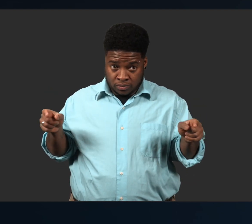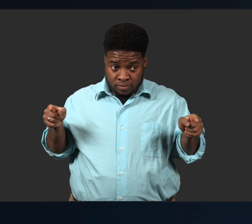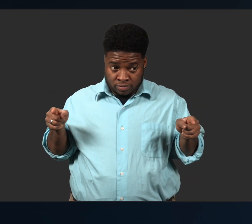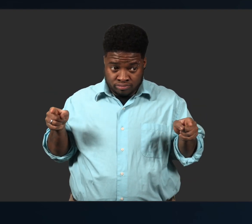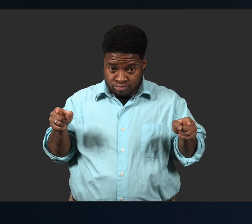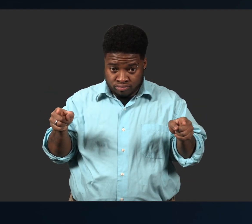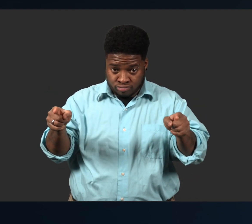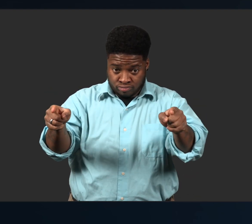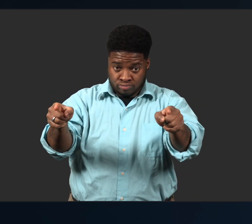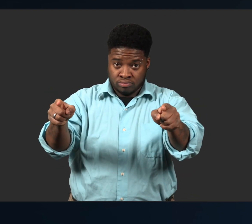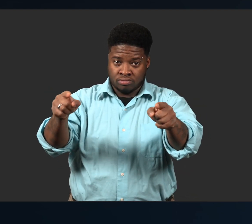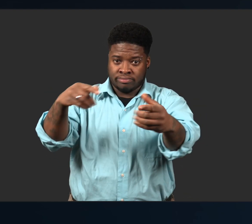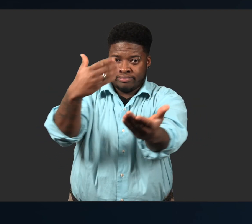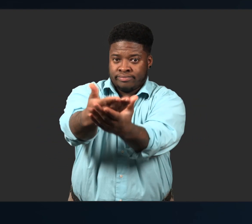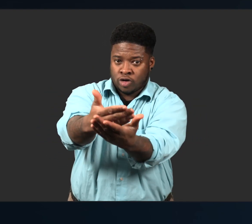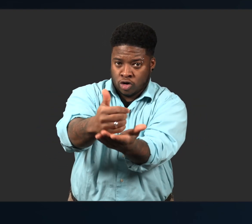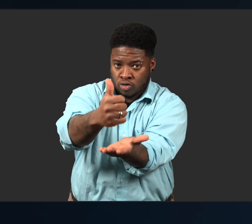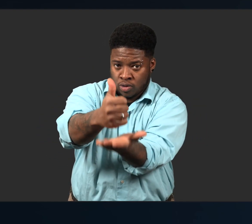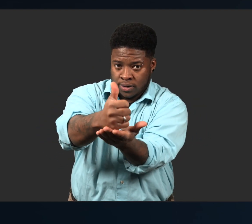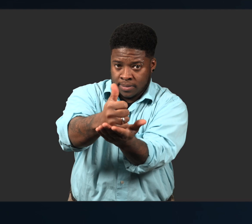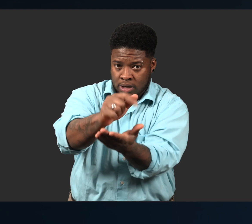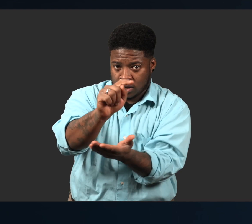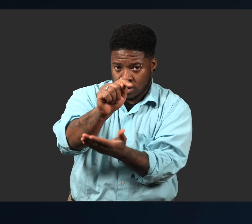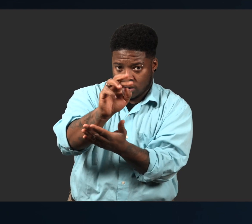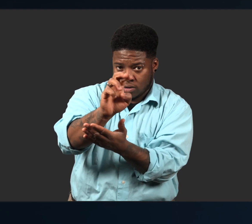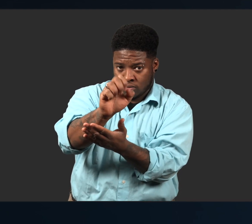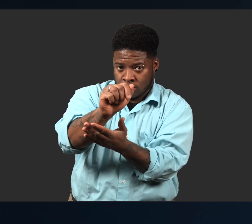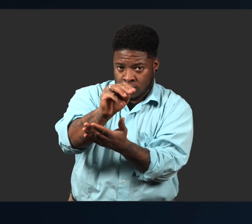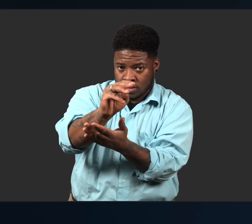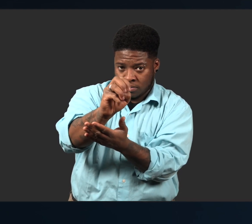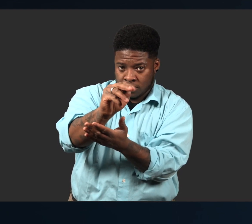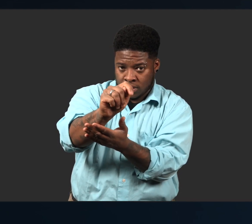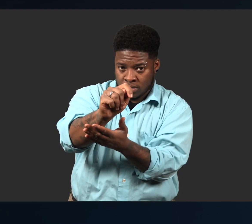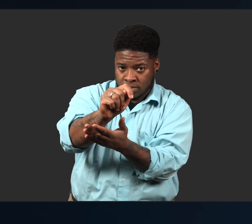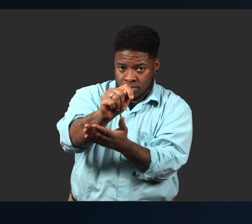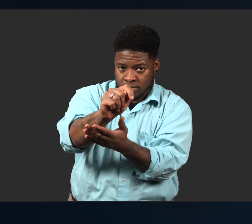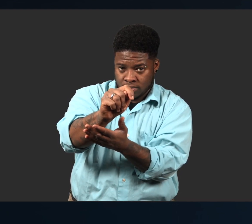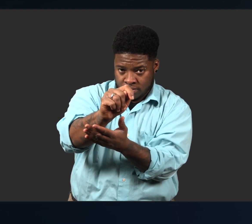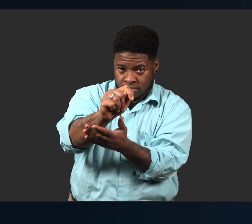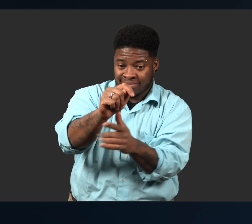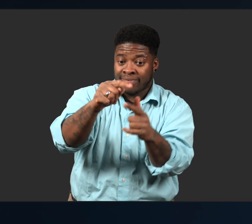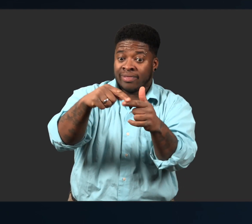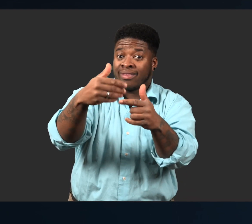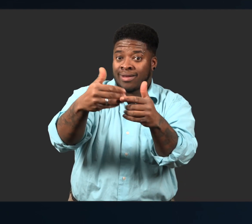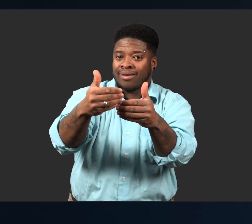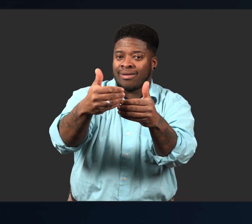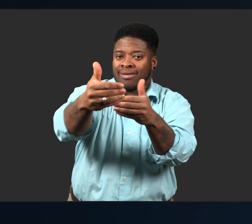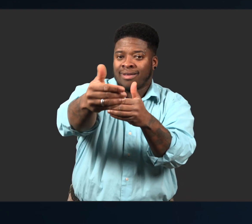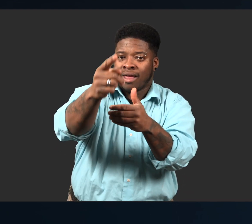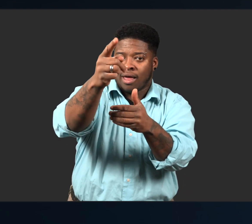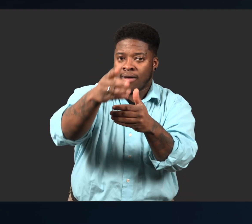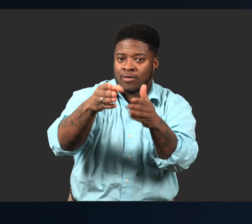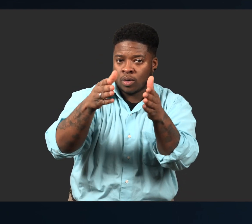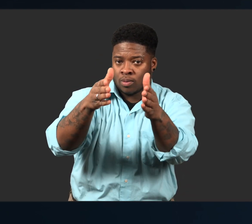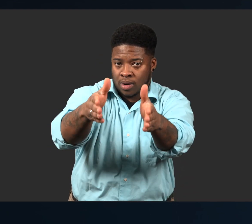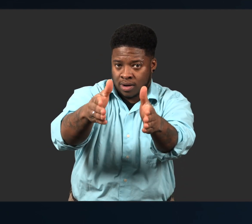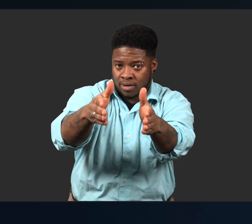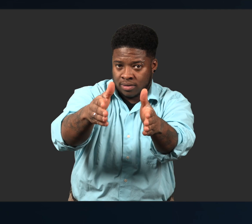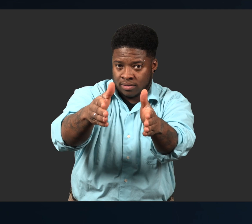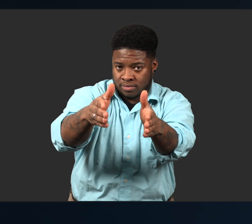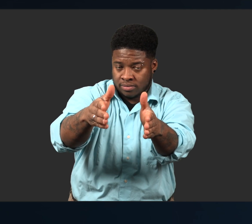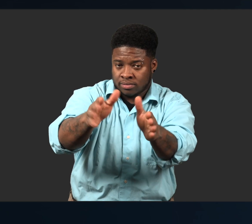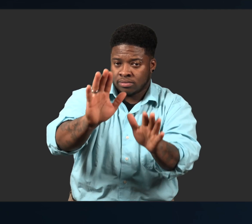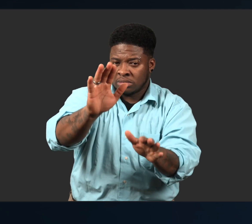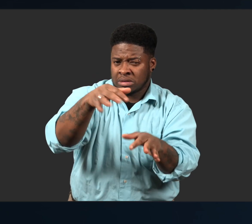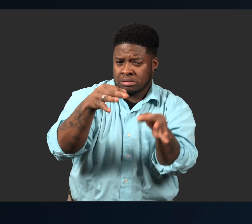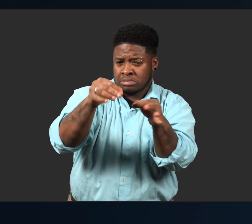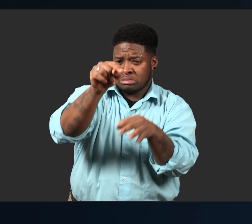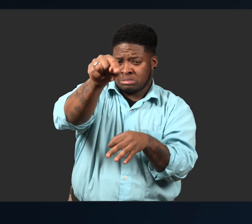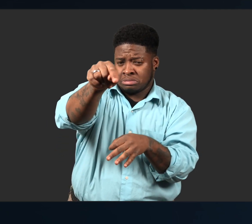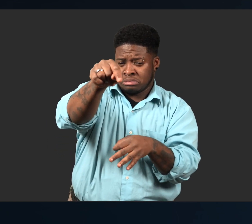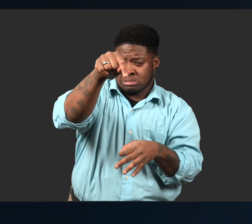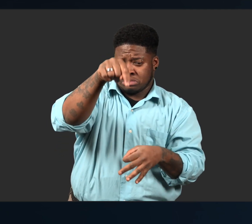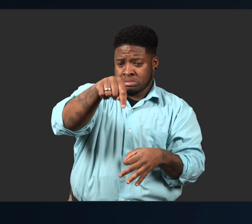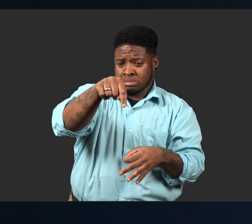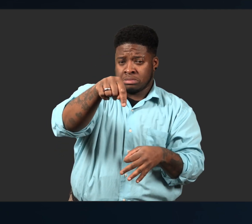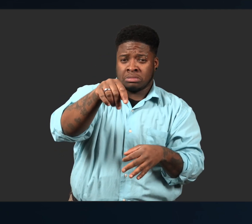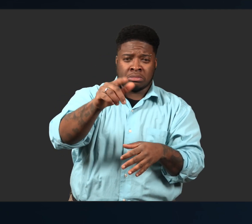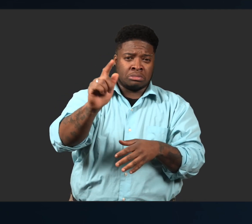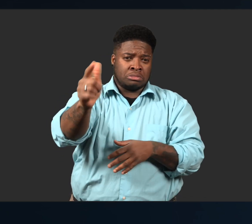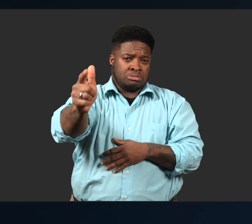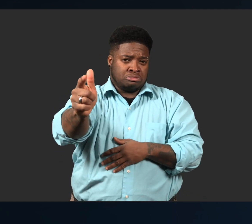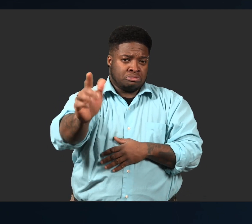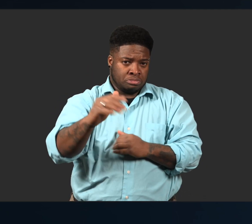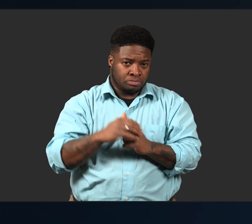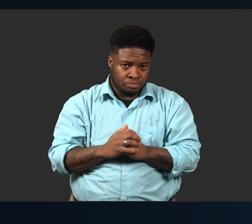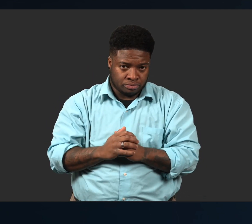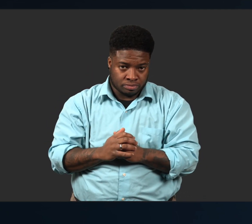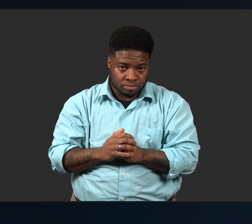I’ll go through their journey to treatment, then to a halfway house, later in this video.